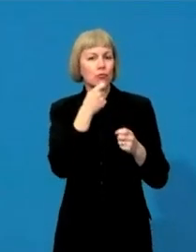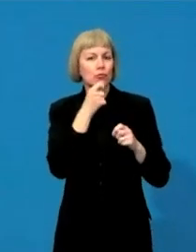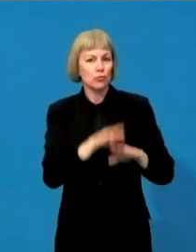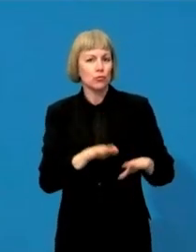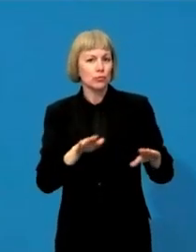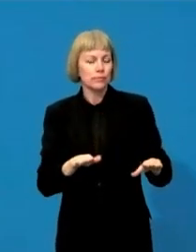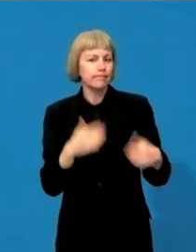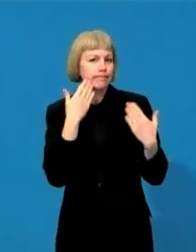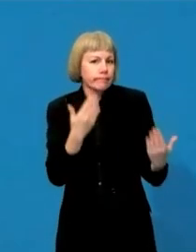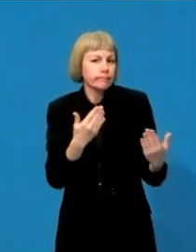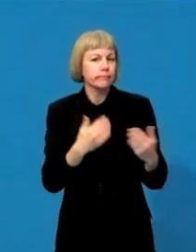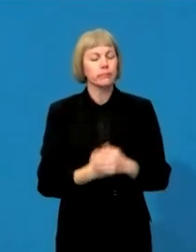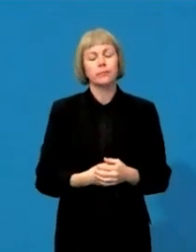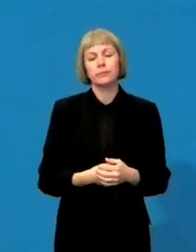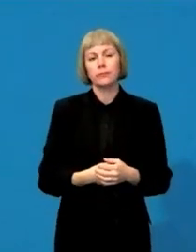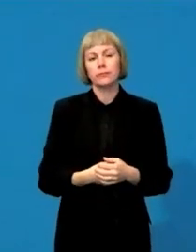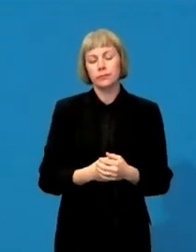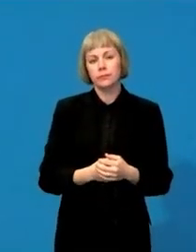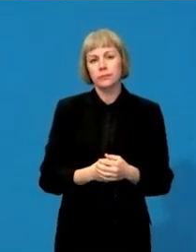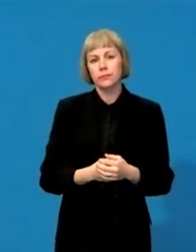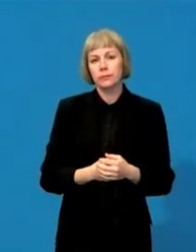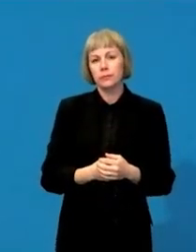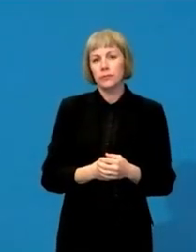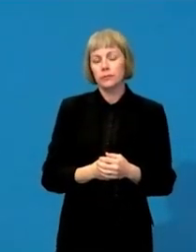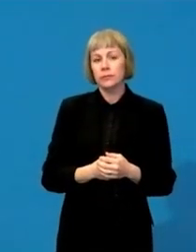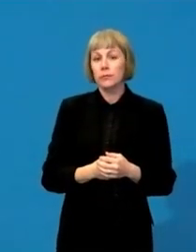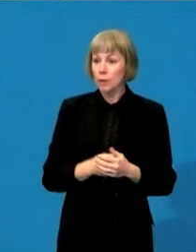Yeah. And so do you access a portal?